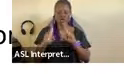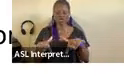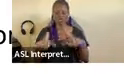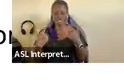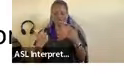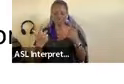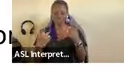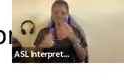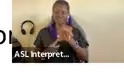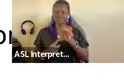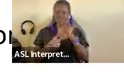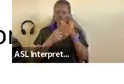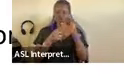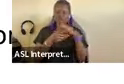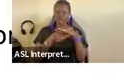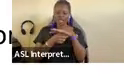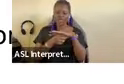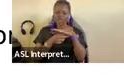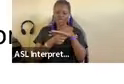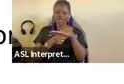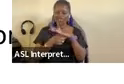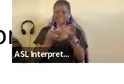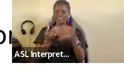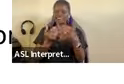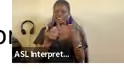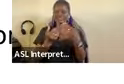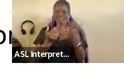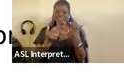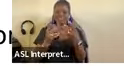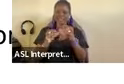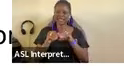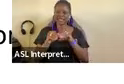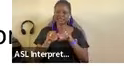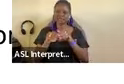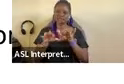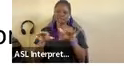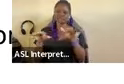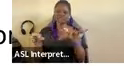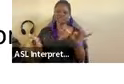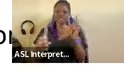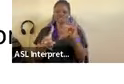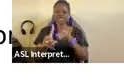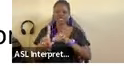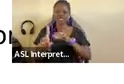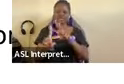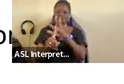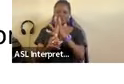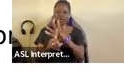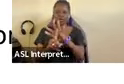they are far more likely to be exposed to the virus and far more likely to get a heavy dosing of their exposure in the virus.